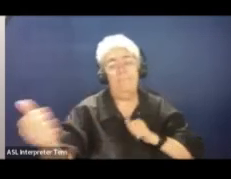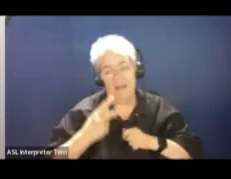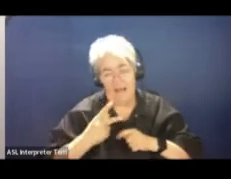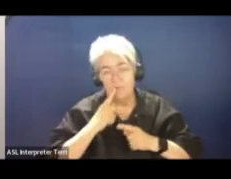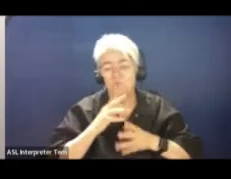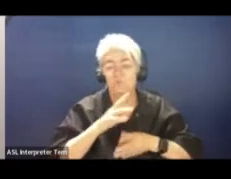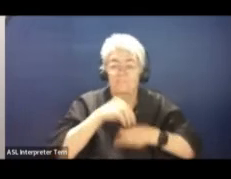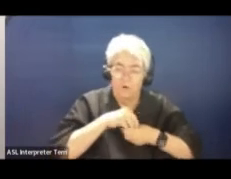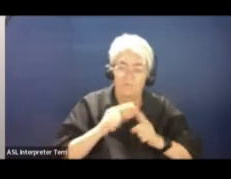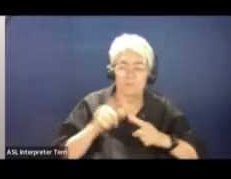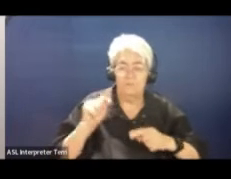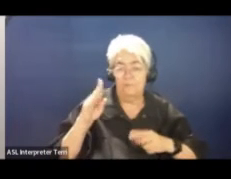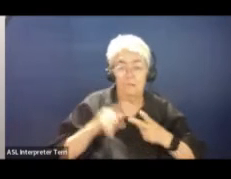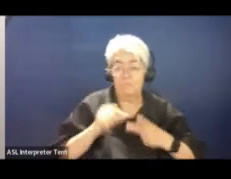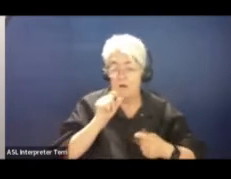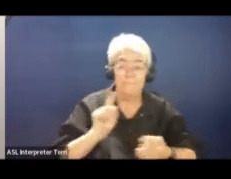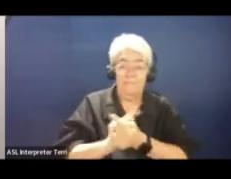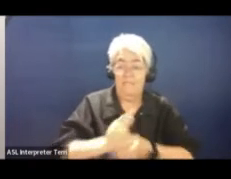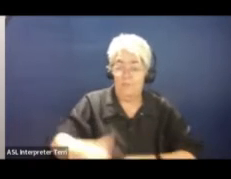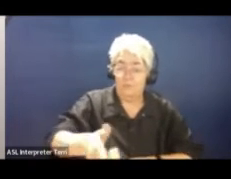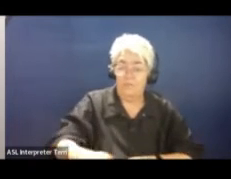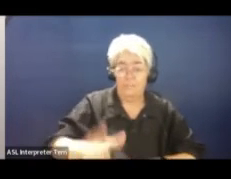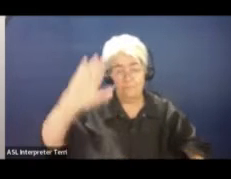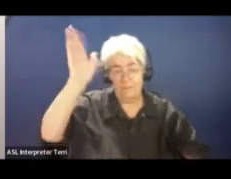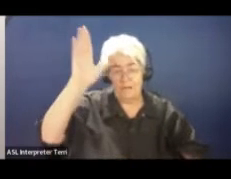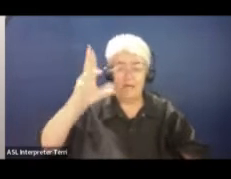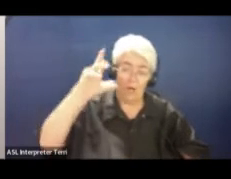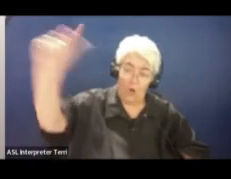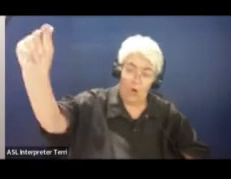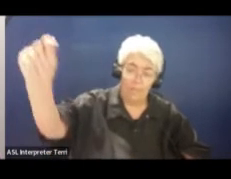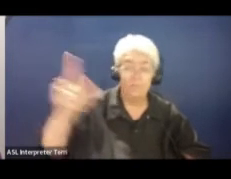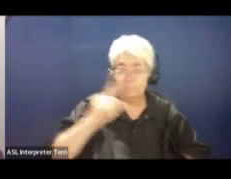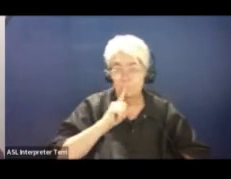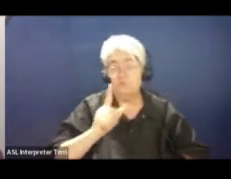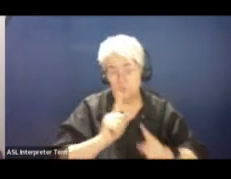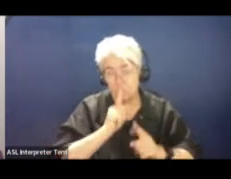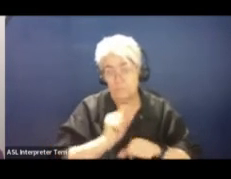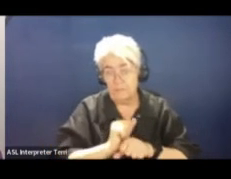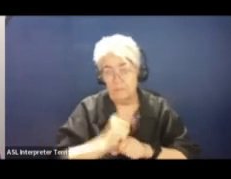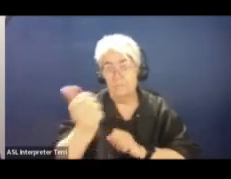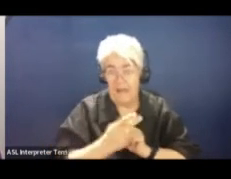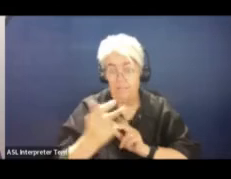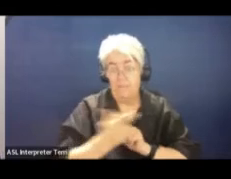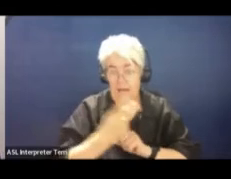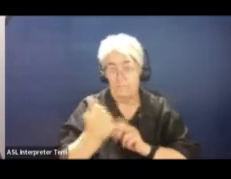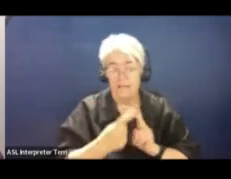was not a meet and greet. It was a true connection. And this engagement rate, I can continue